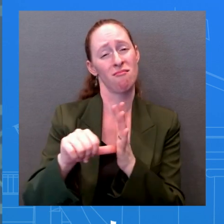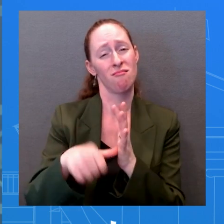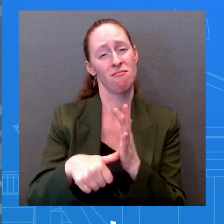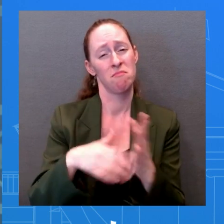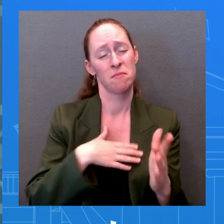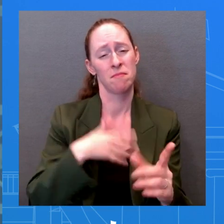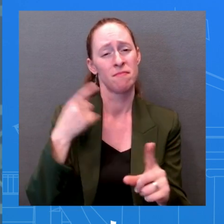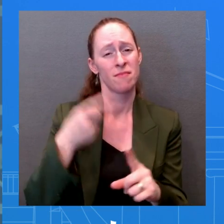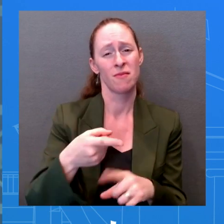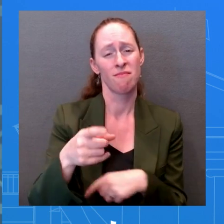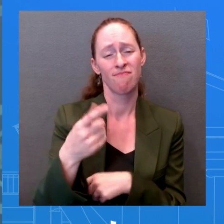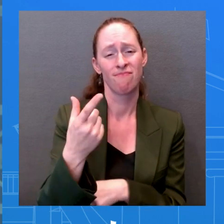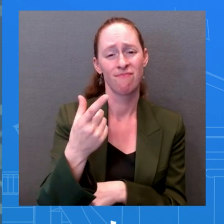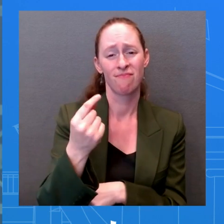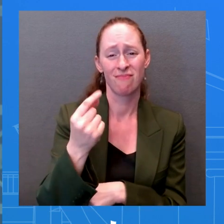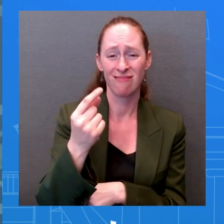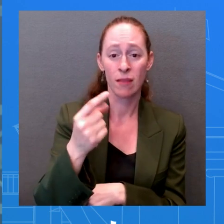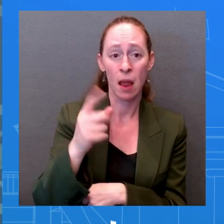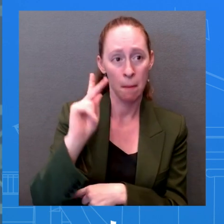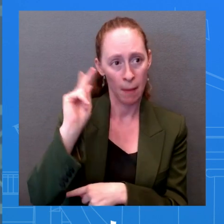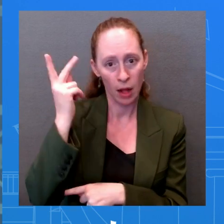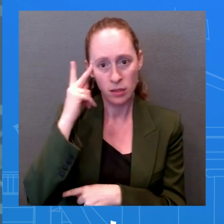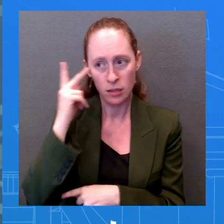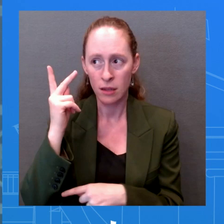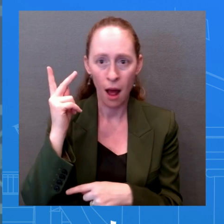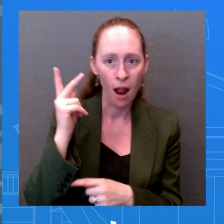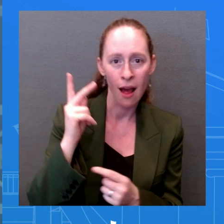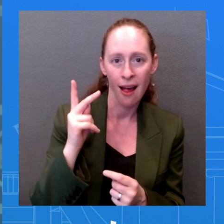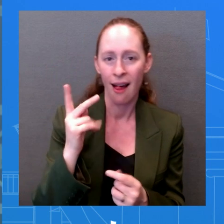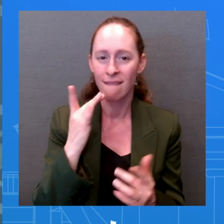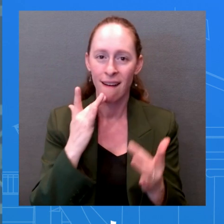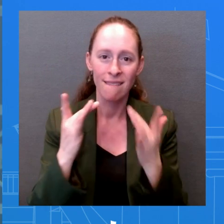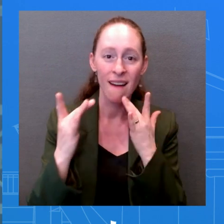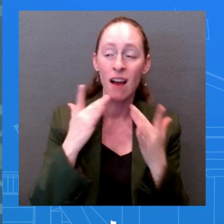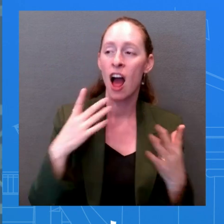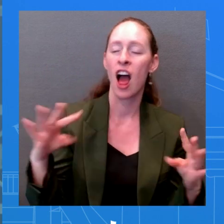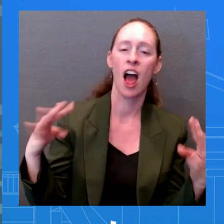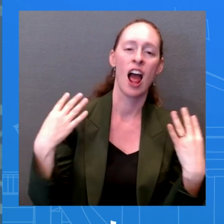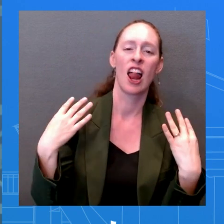And -- and it's -- it's really just disrespectful to humanity.